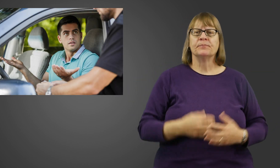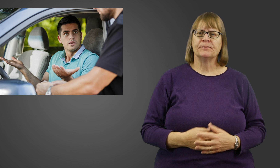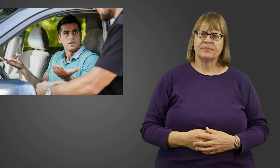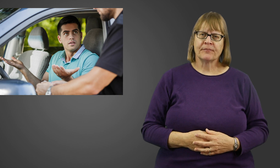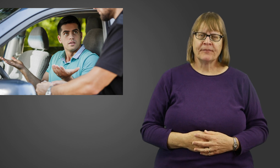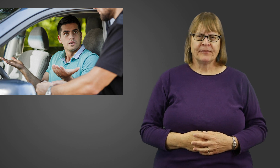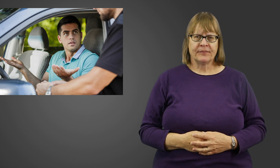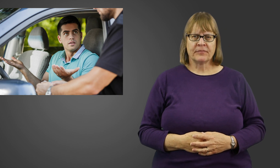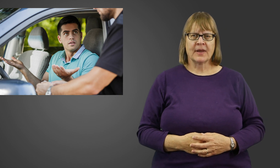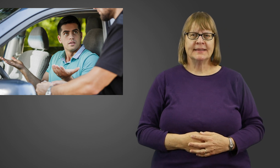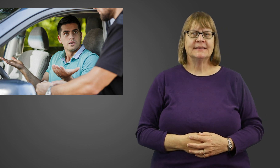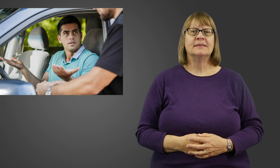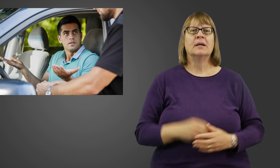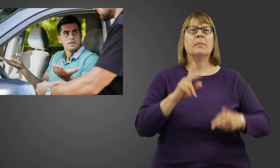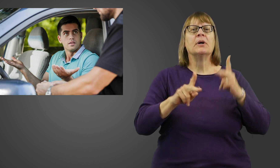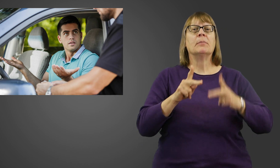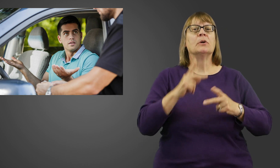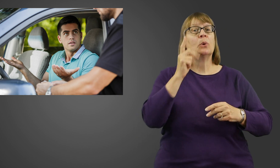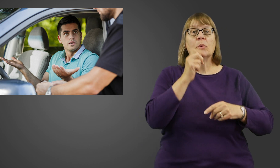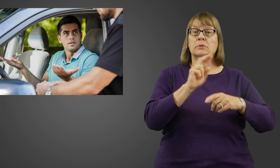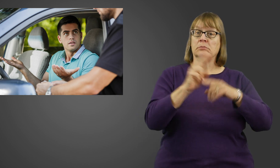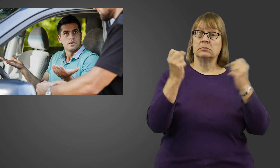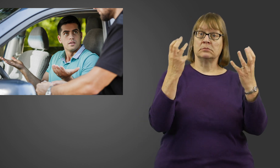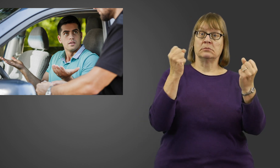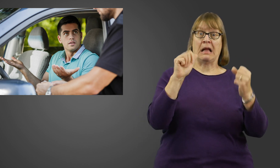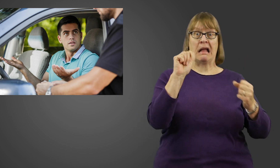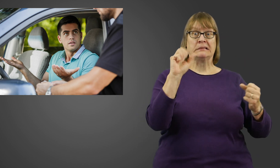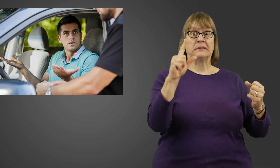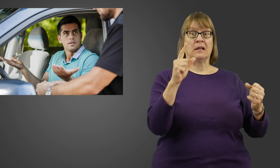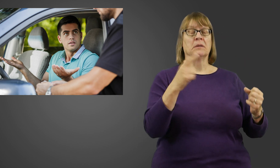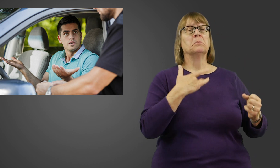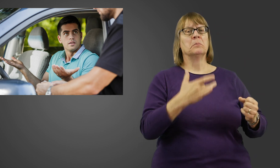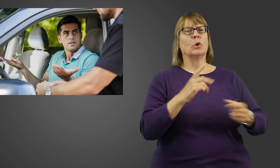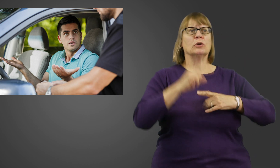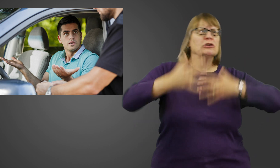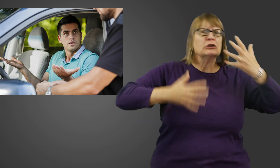Remember that people who communicate in ASL will use hand gestures.